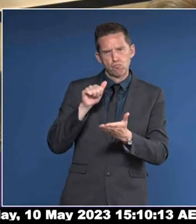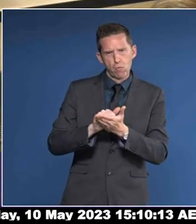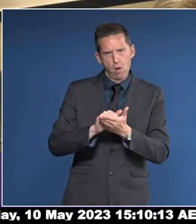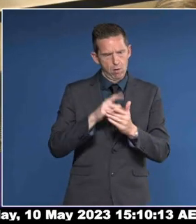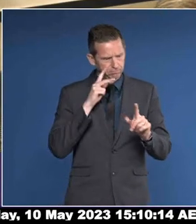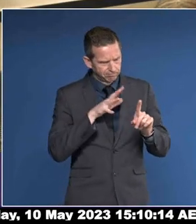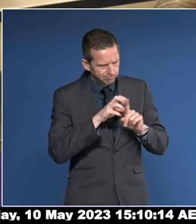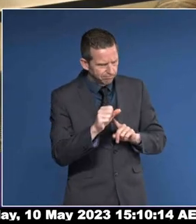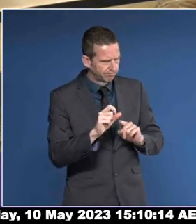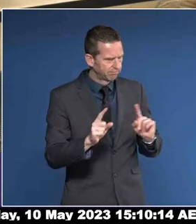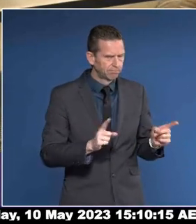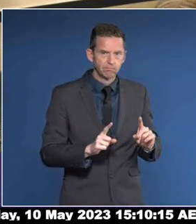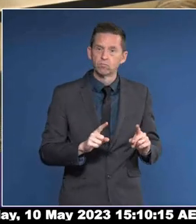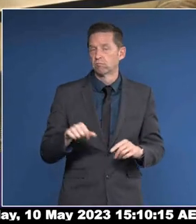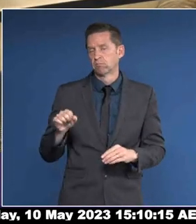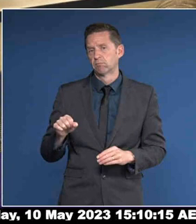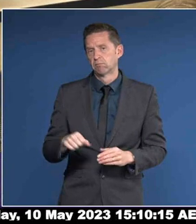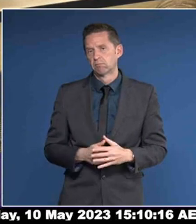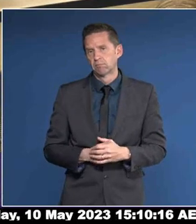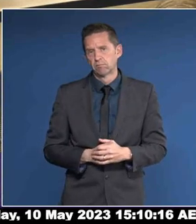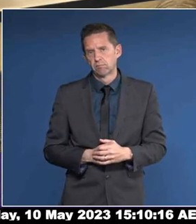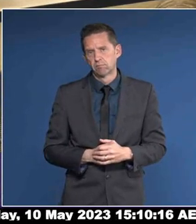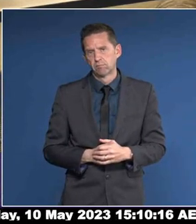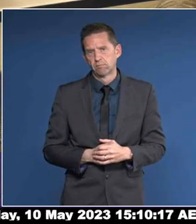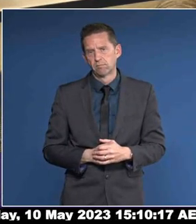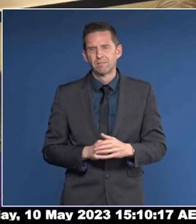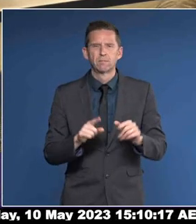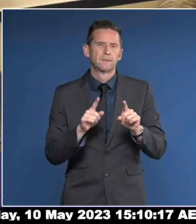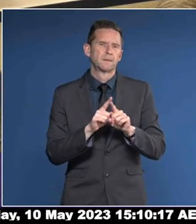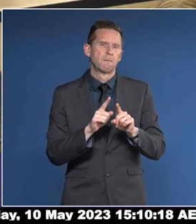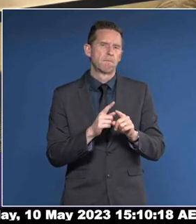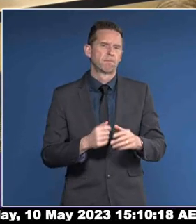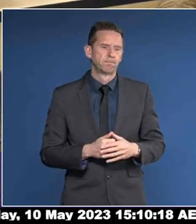Yes. MS MAHONY: Following up with the patient, the client?